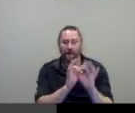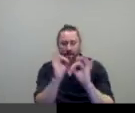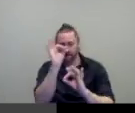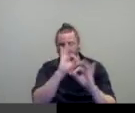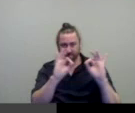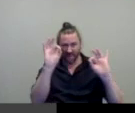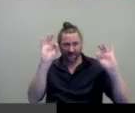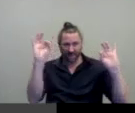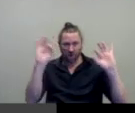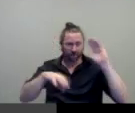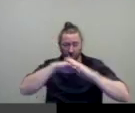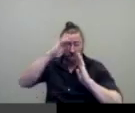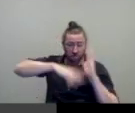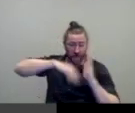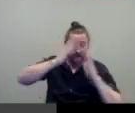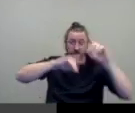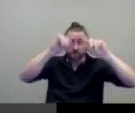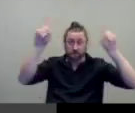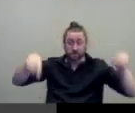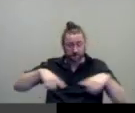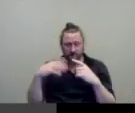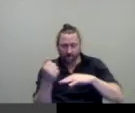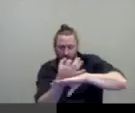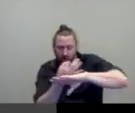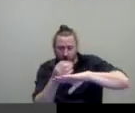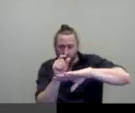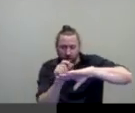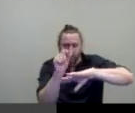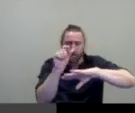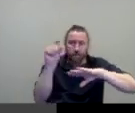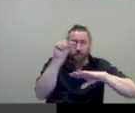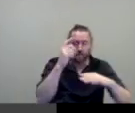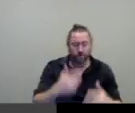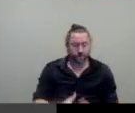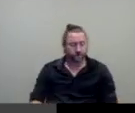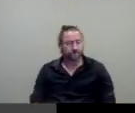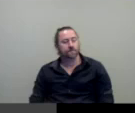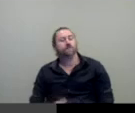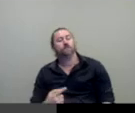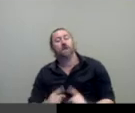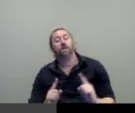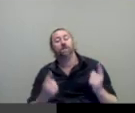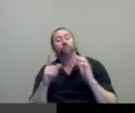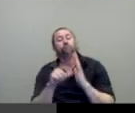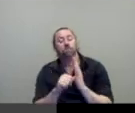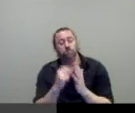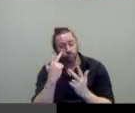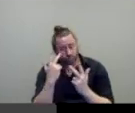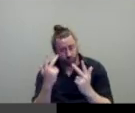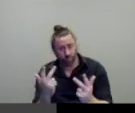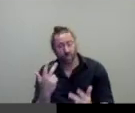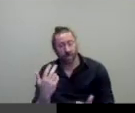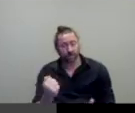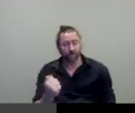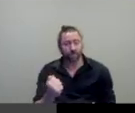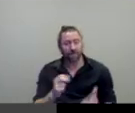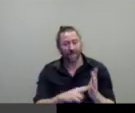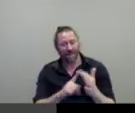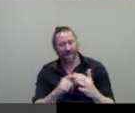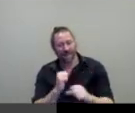canvas but also for the first time in this talk she's expressing an interest in negation through